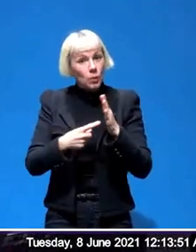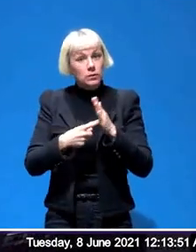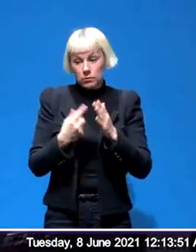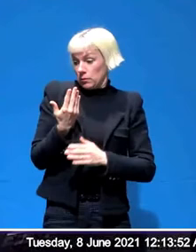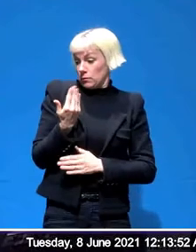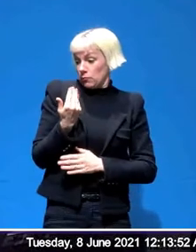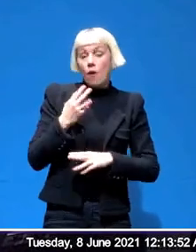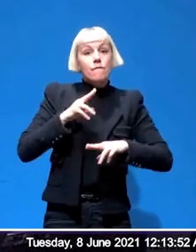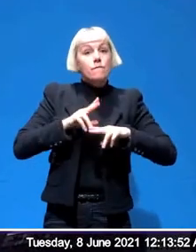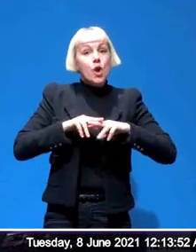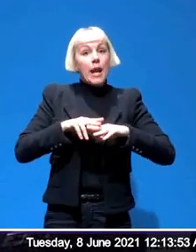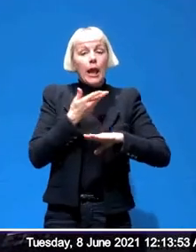was appointed on Friday.